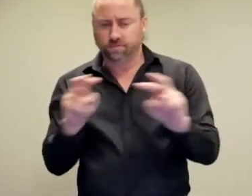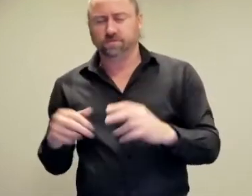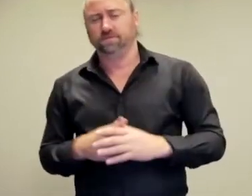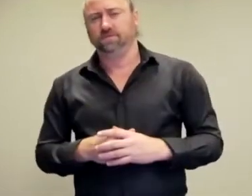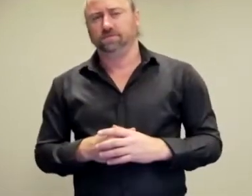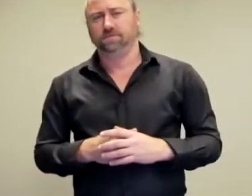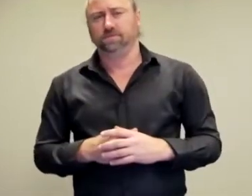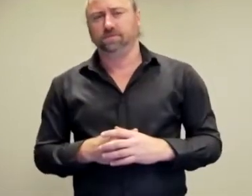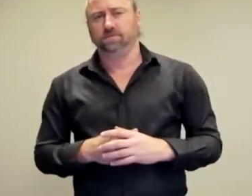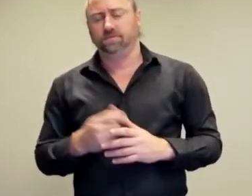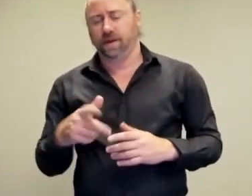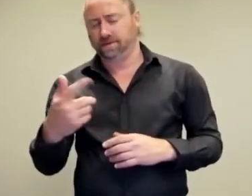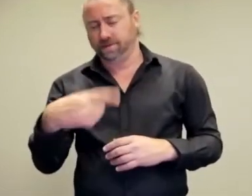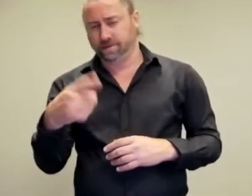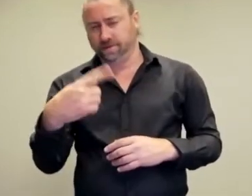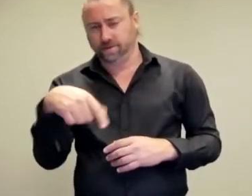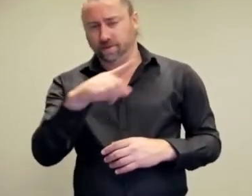these stroke top rubbings.